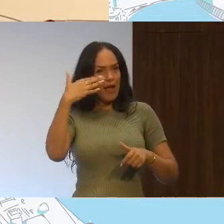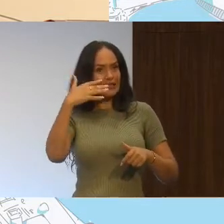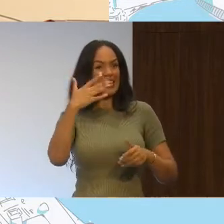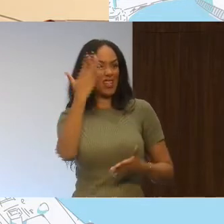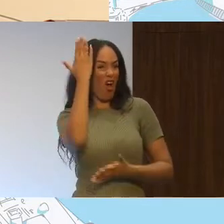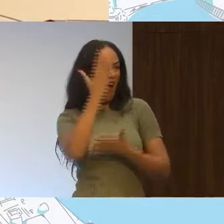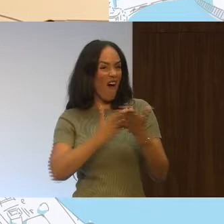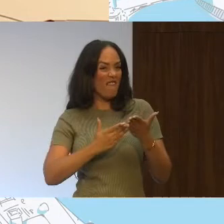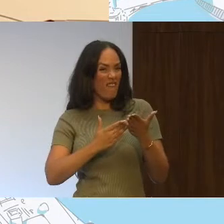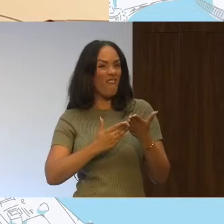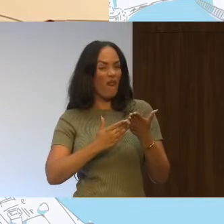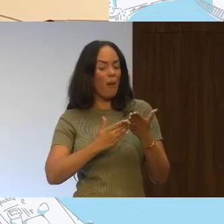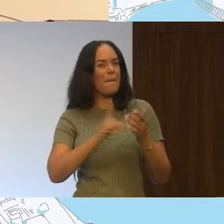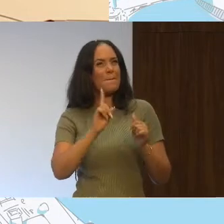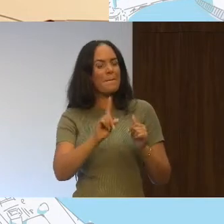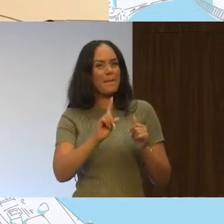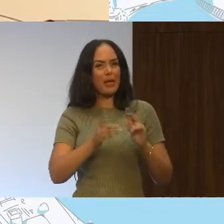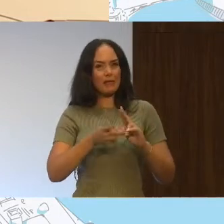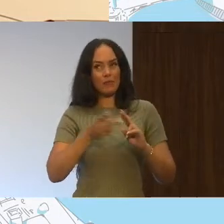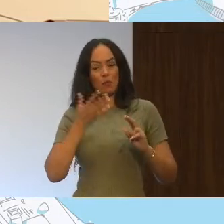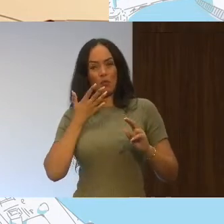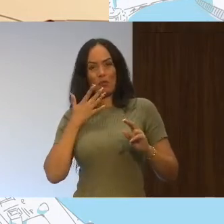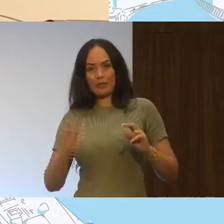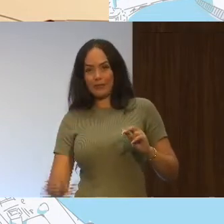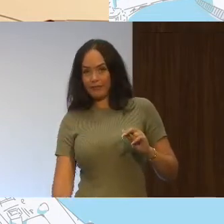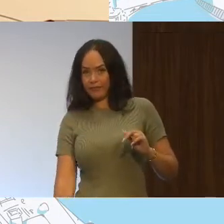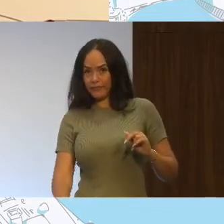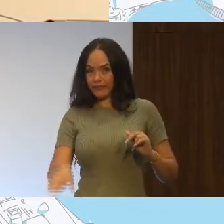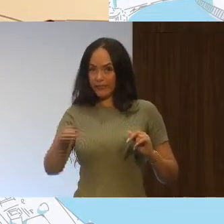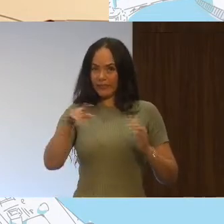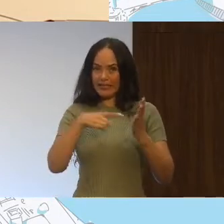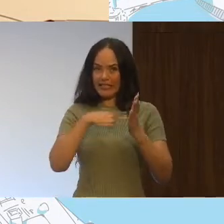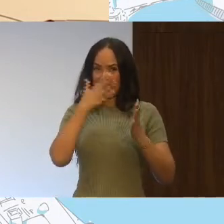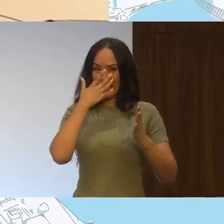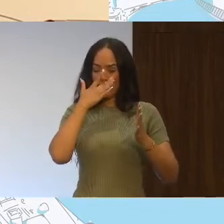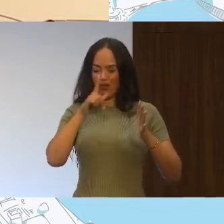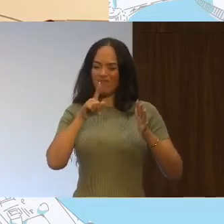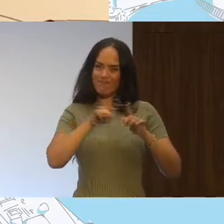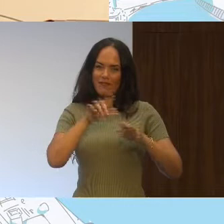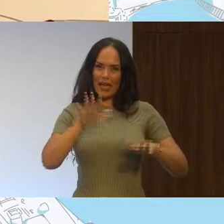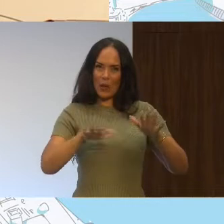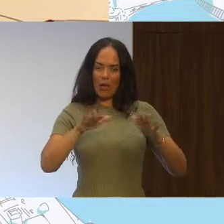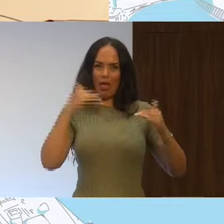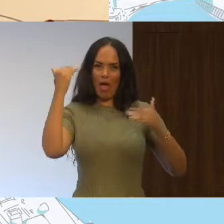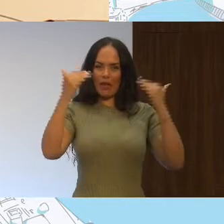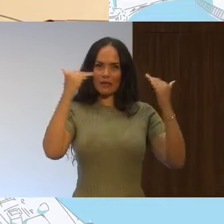But then as the children reach adolescence, it then becomes fairly equal to adults. And it's interesting because when you look at children in clinic,